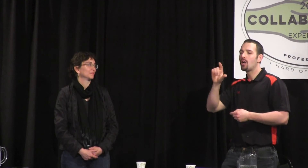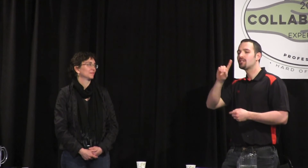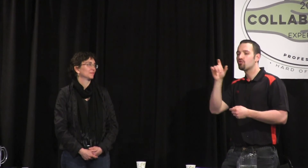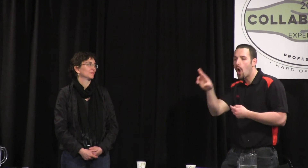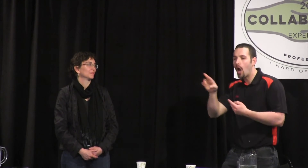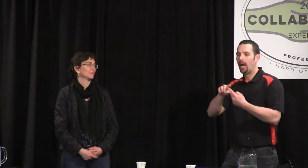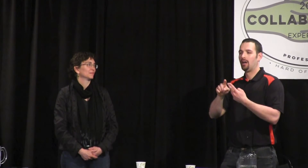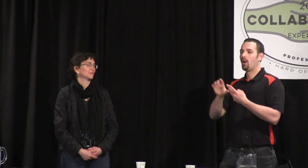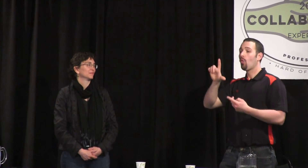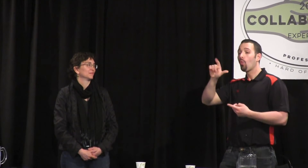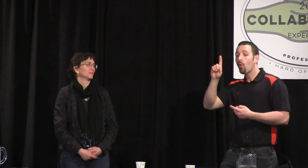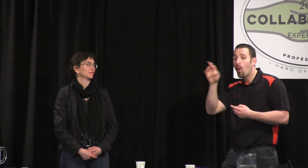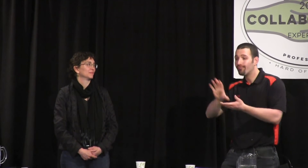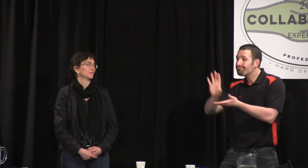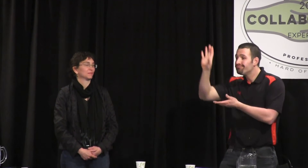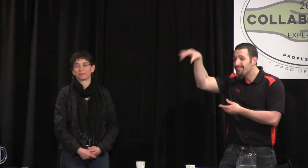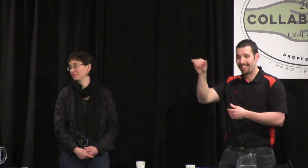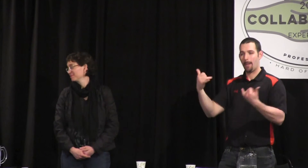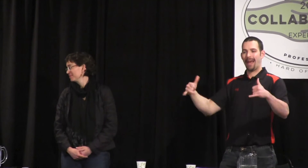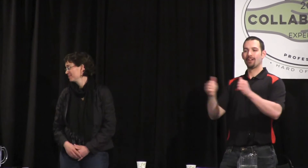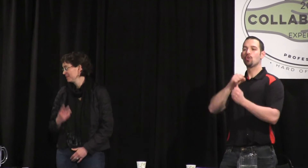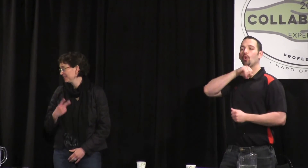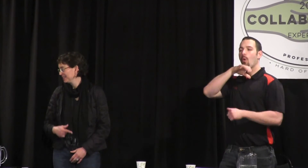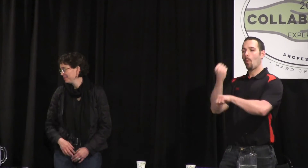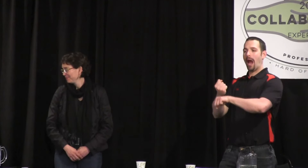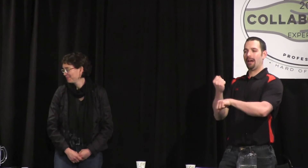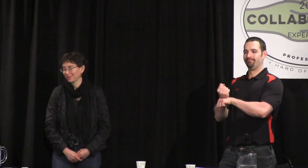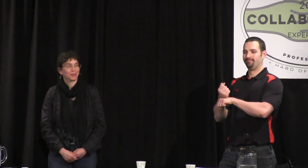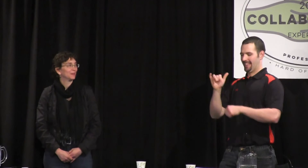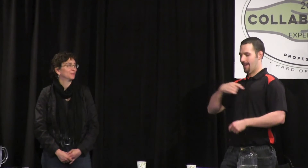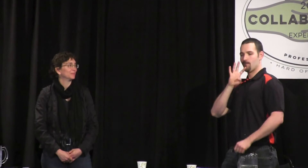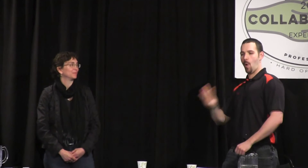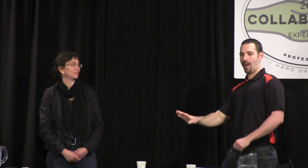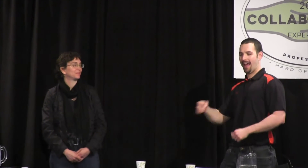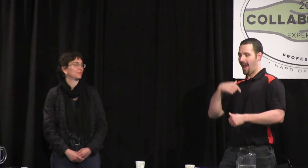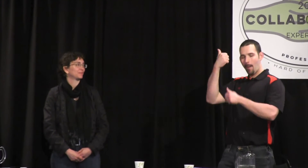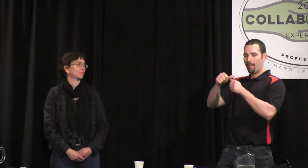and I saw the bull dozers out there and the lifters, you know, kids we like to play in the dirt